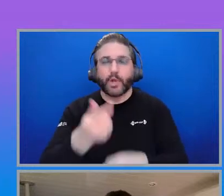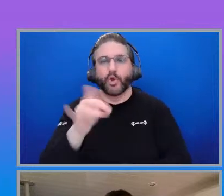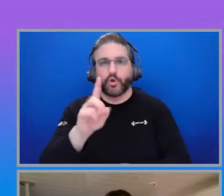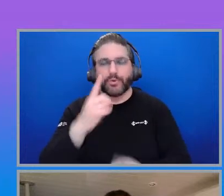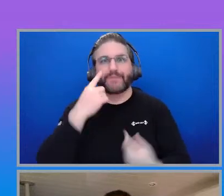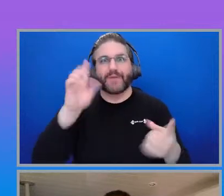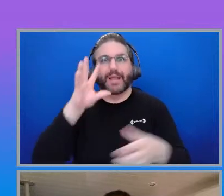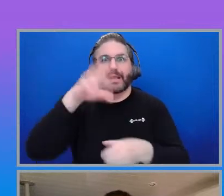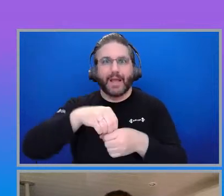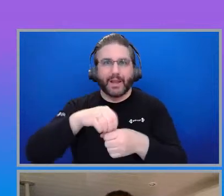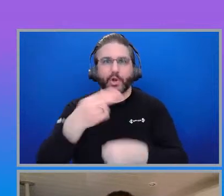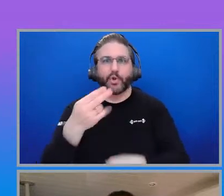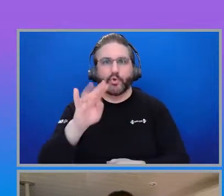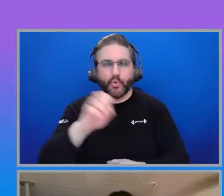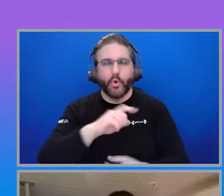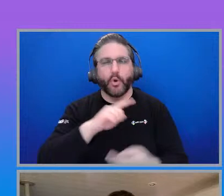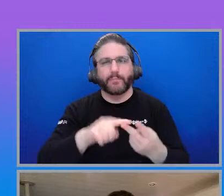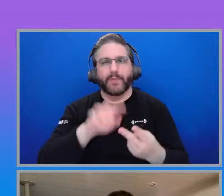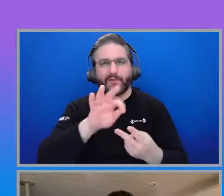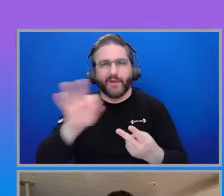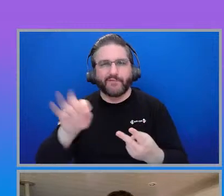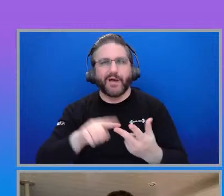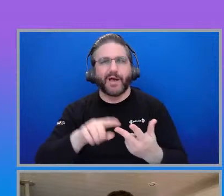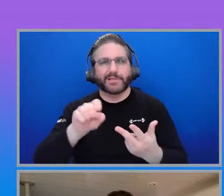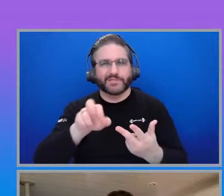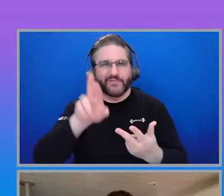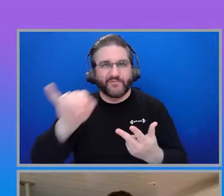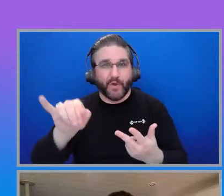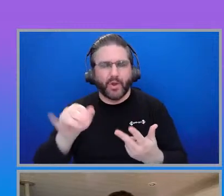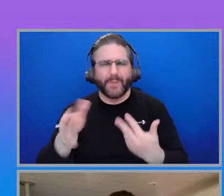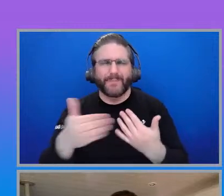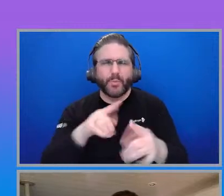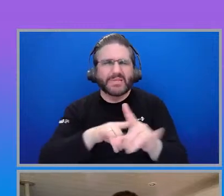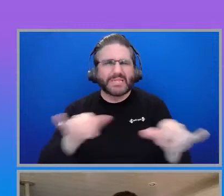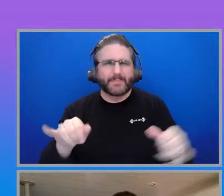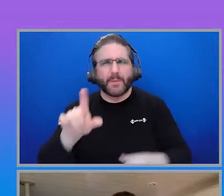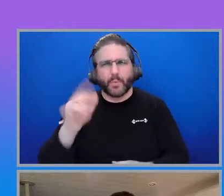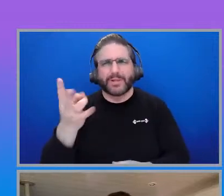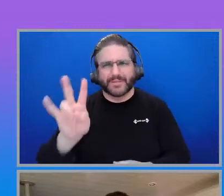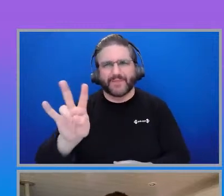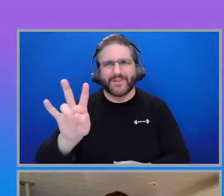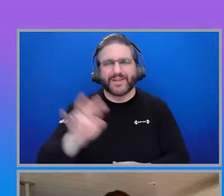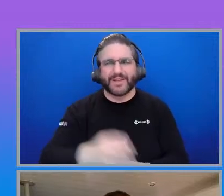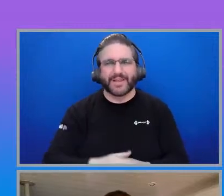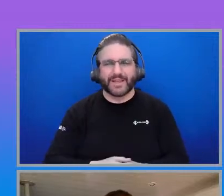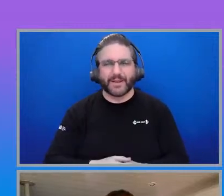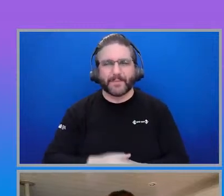Chrome, and then Firefox and Safari. And almost simultaneously in 2017. It's